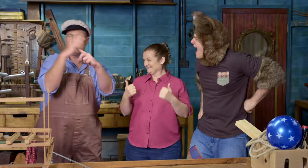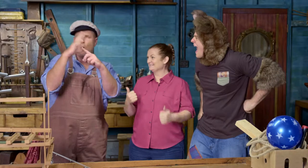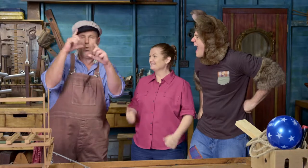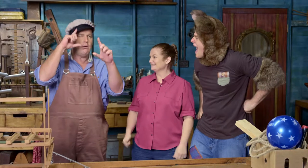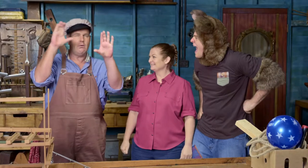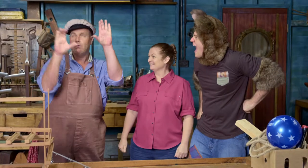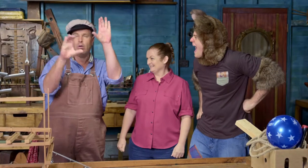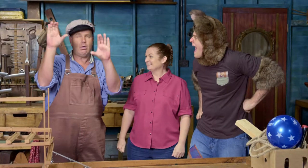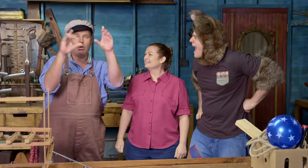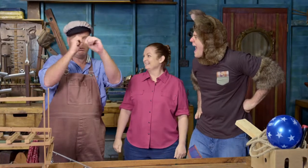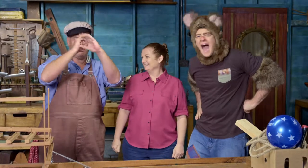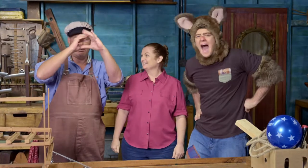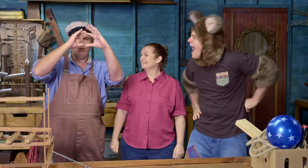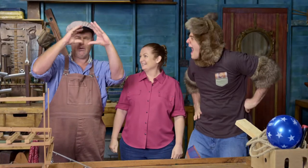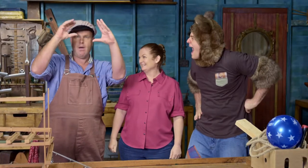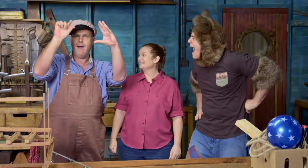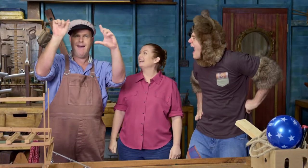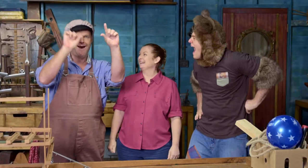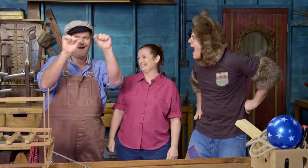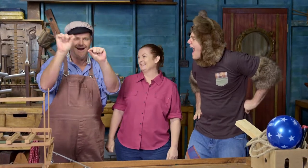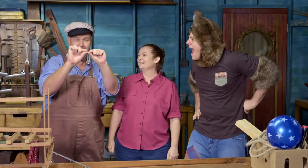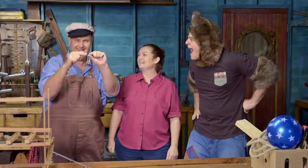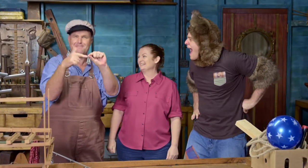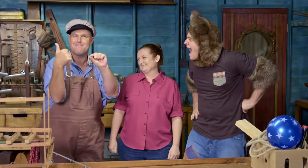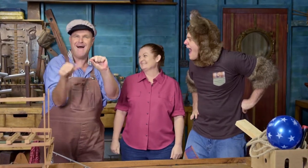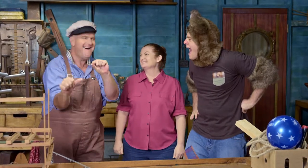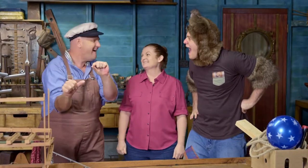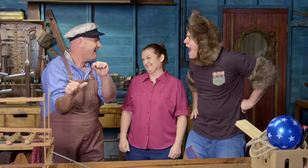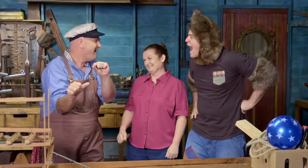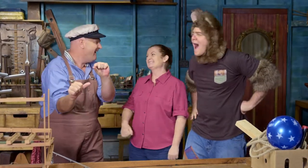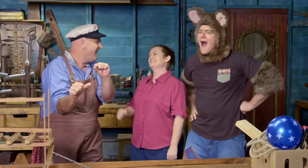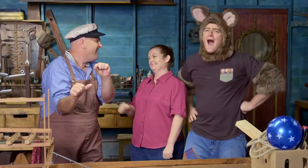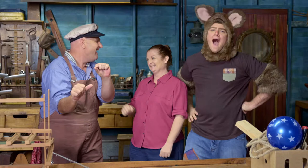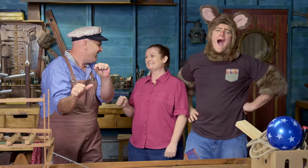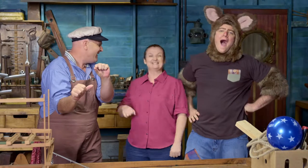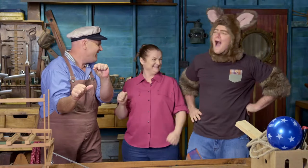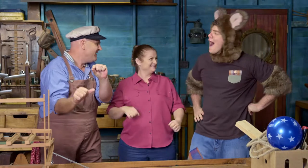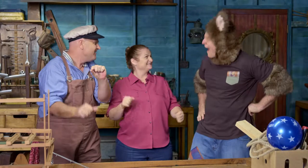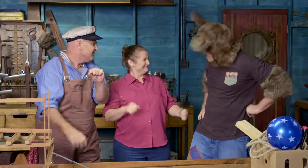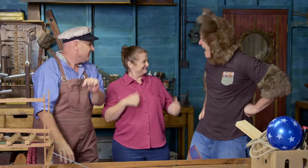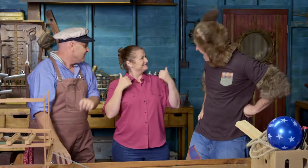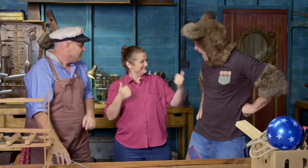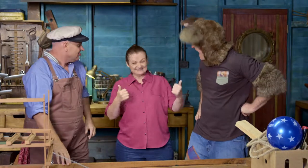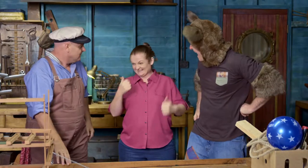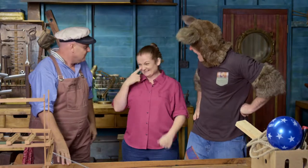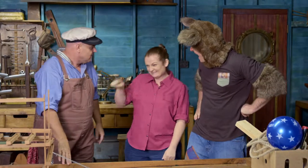Yes, it's very important to think creatively, and then you can pick the good ideas to make it work. Oh, this is great.